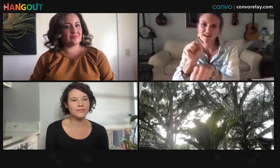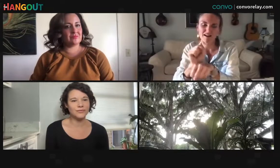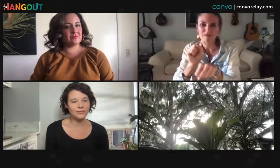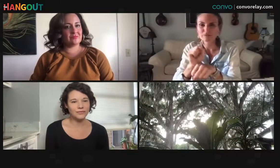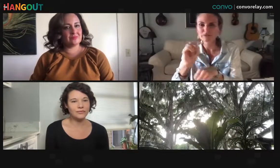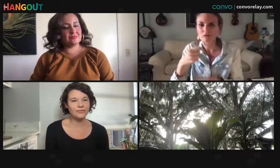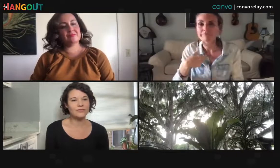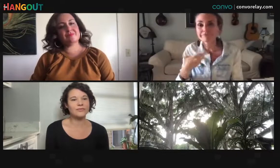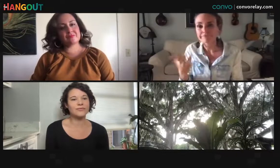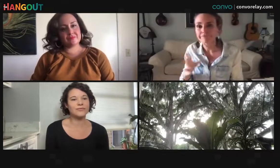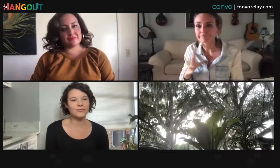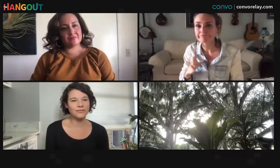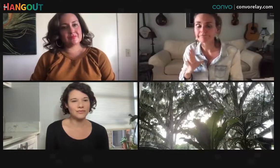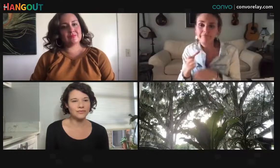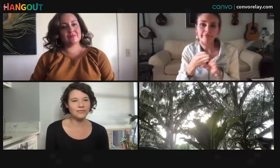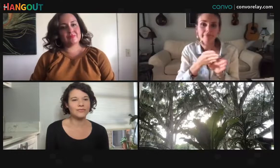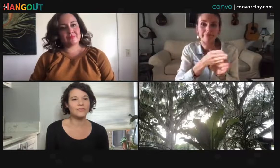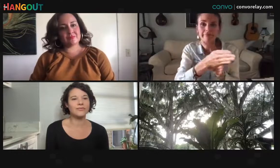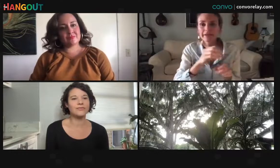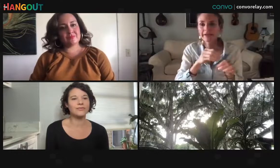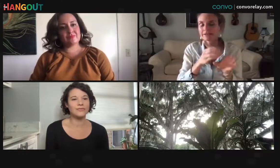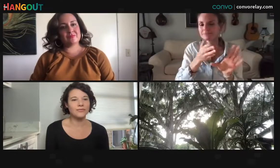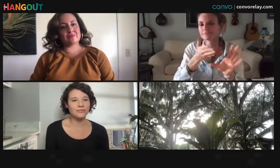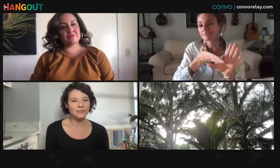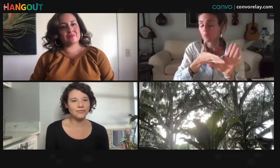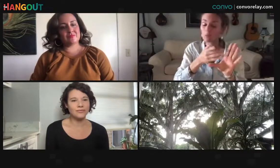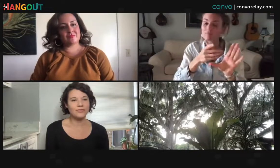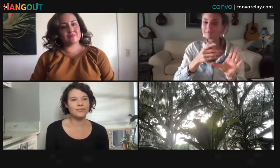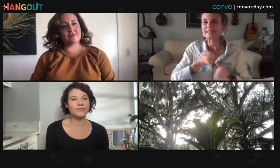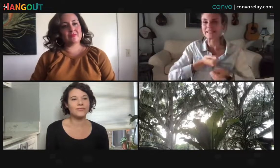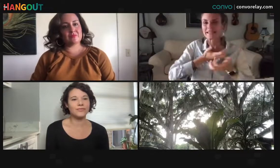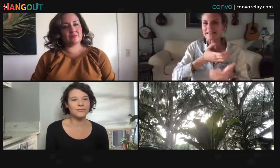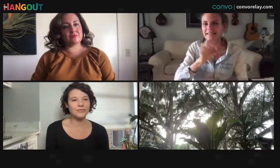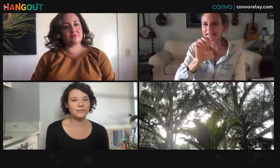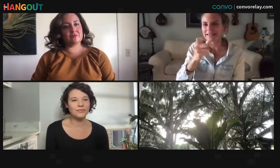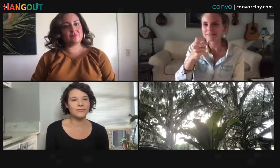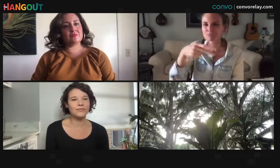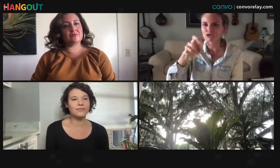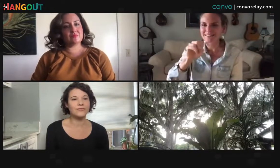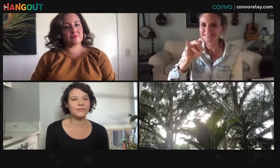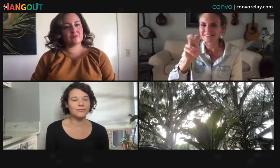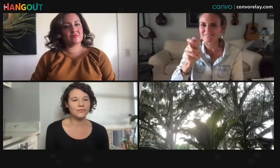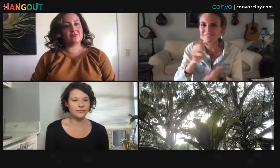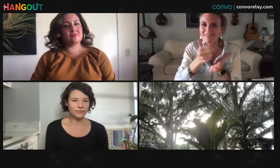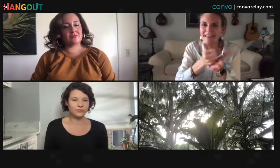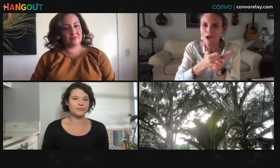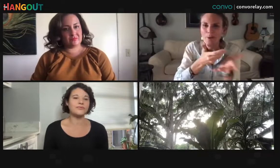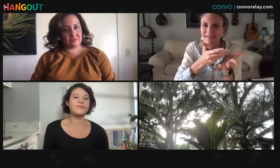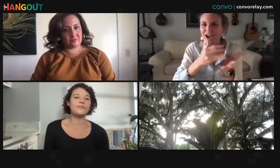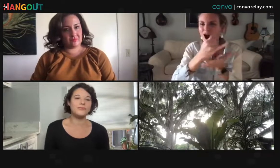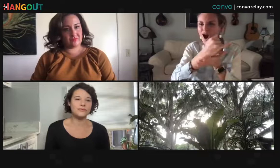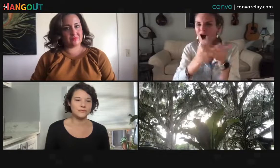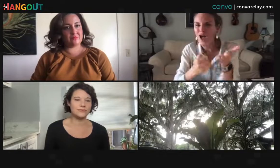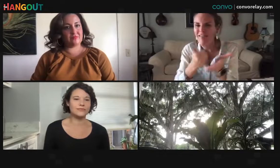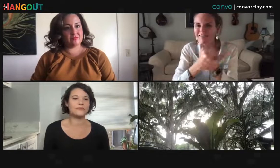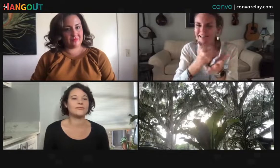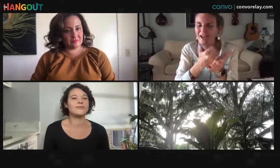tells you that it's so hard when you're deaf to even get a job so i decided to go down the path of expressive therapy